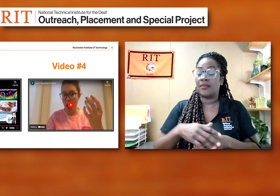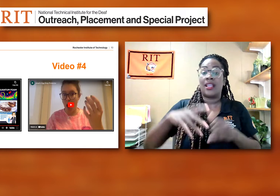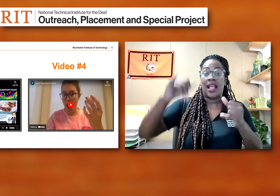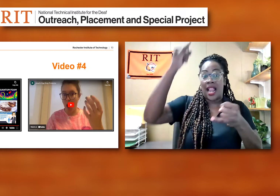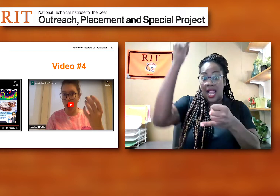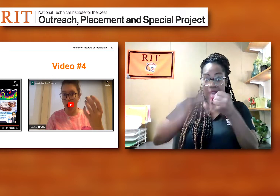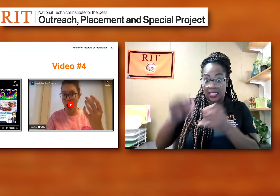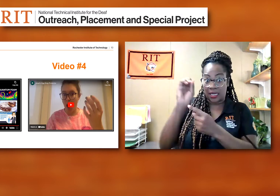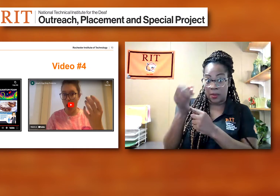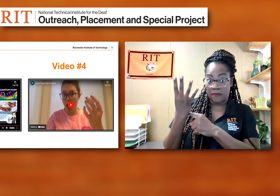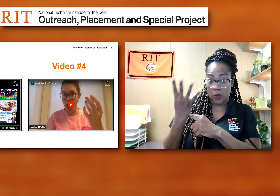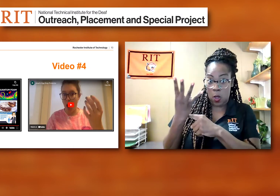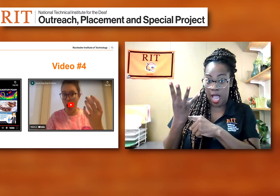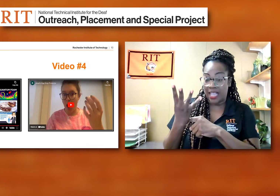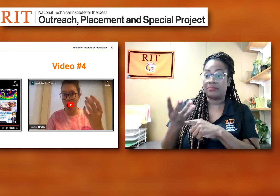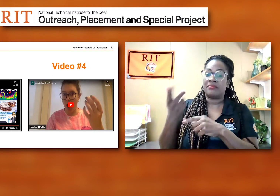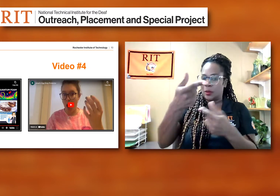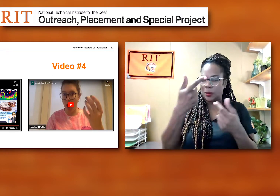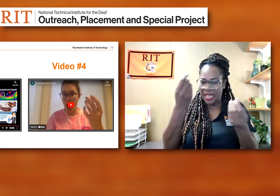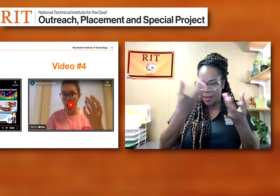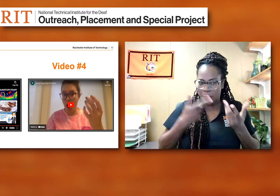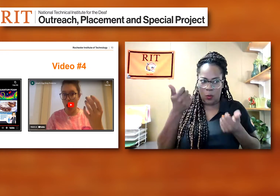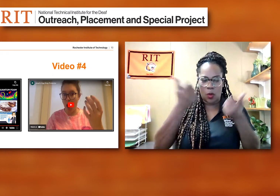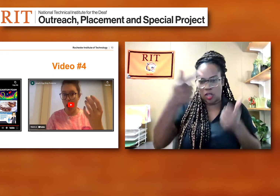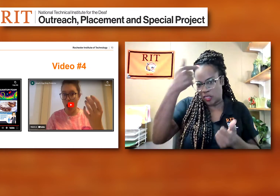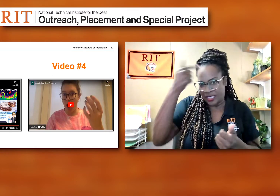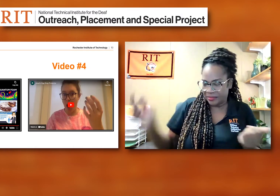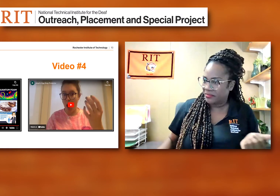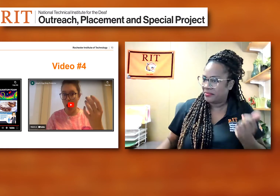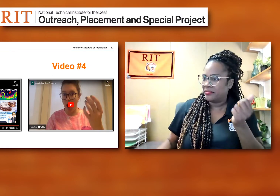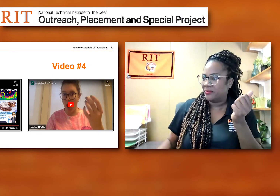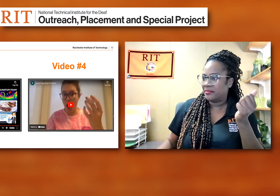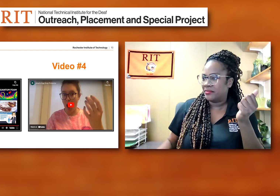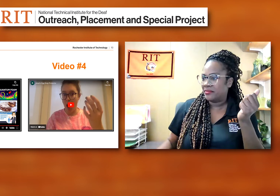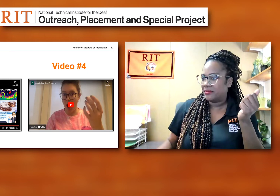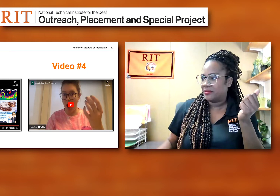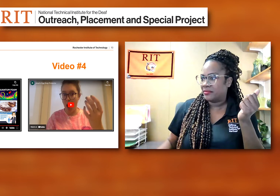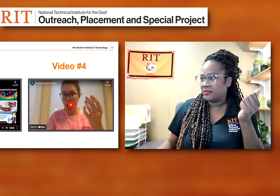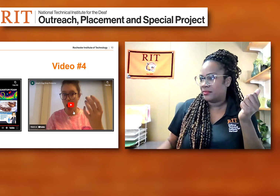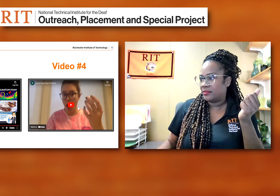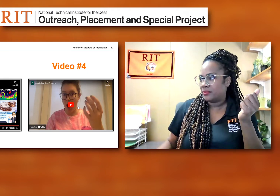between 3 and 5 minutes long. Last, we have number 4, and then you tell me what you think.